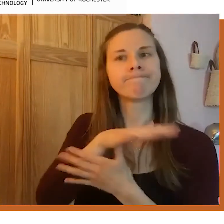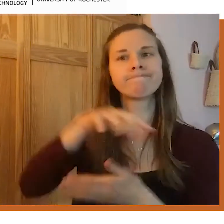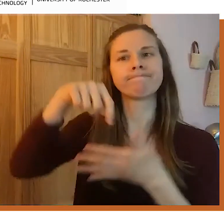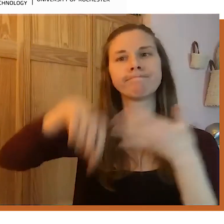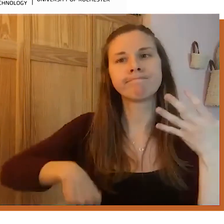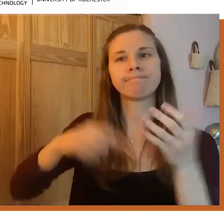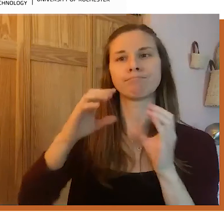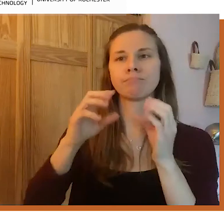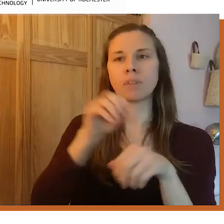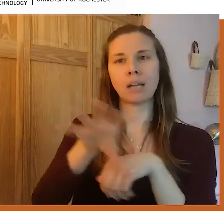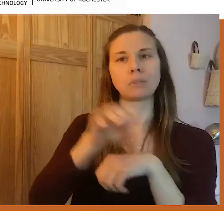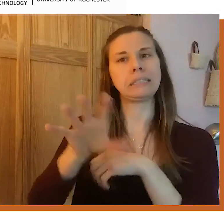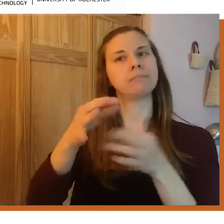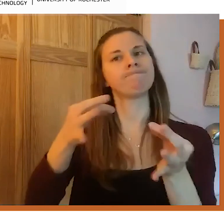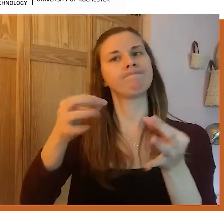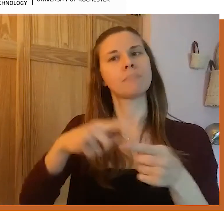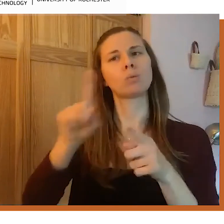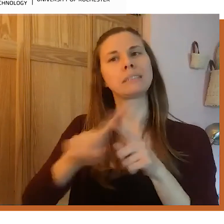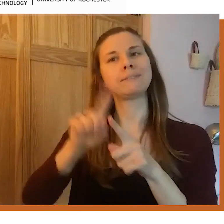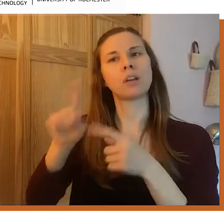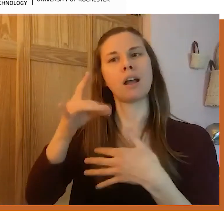and lacked an access to information.